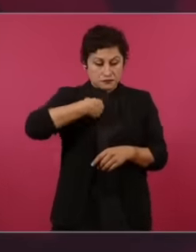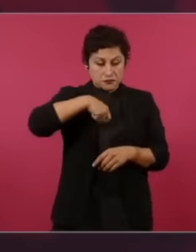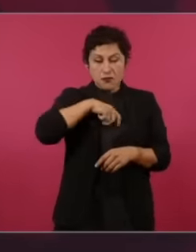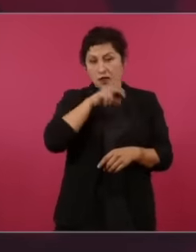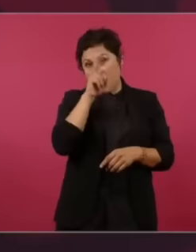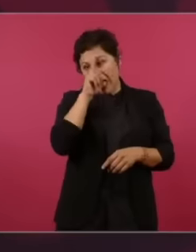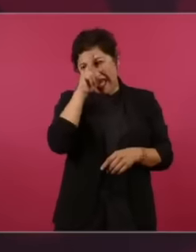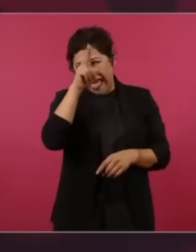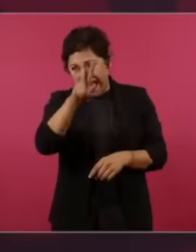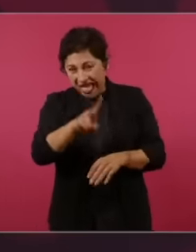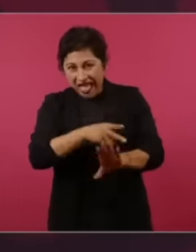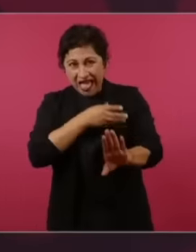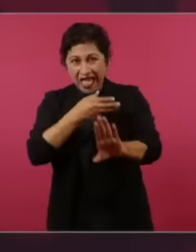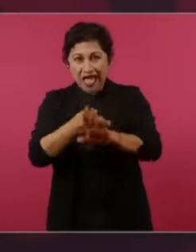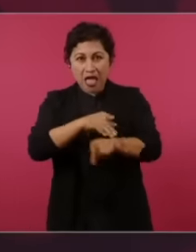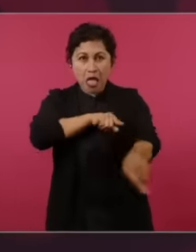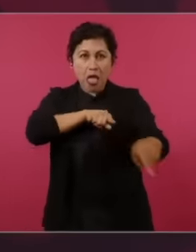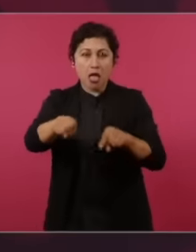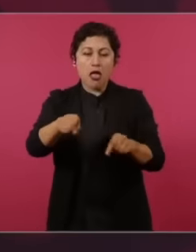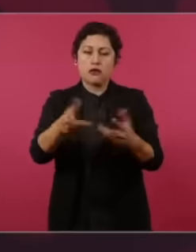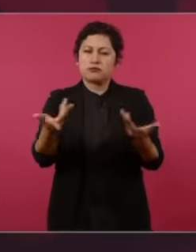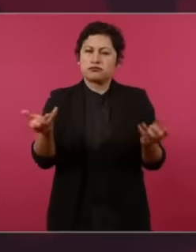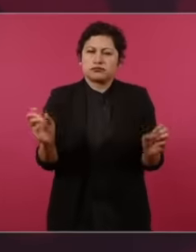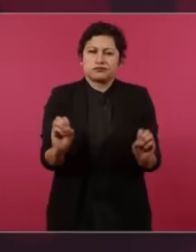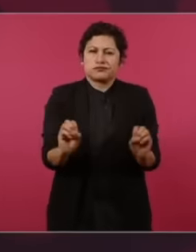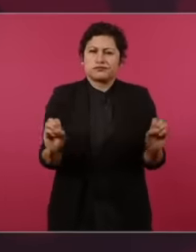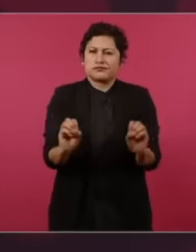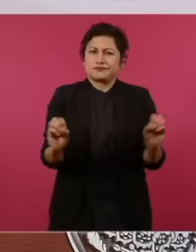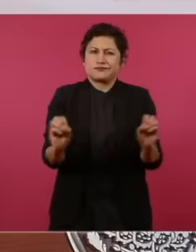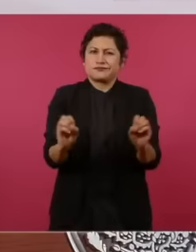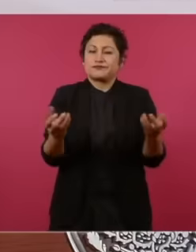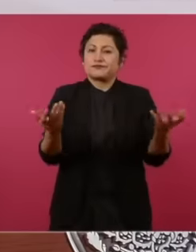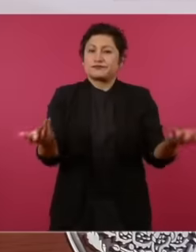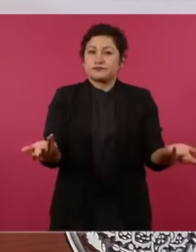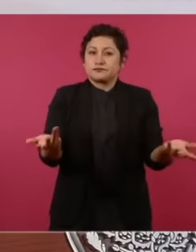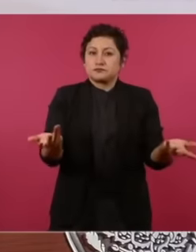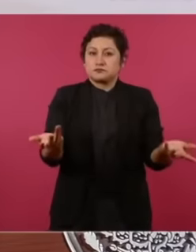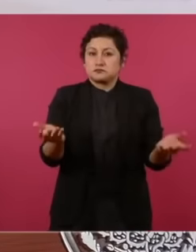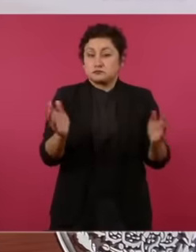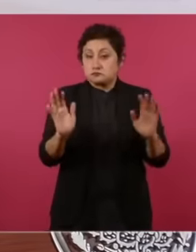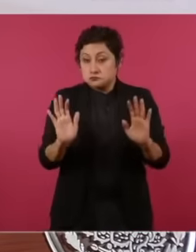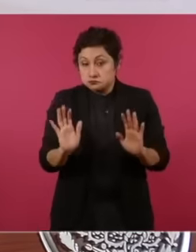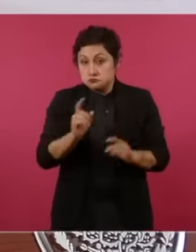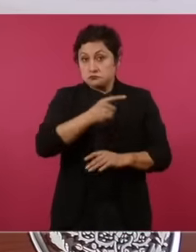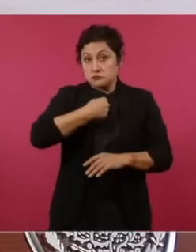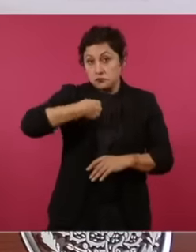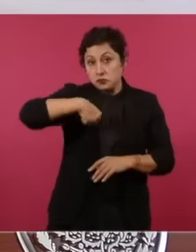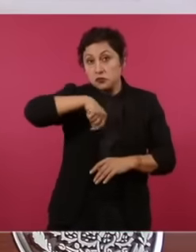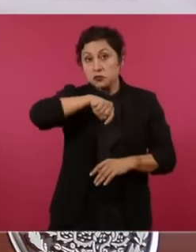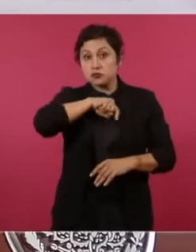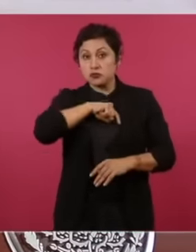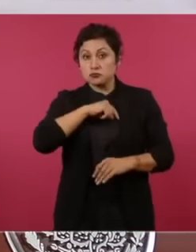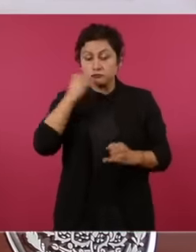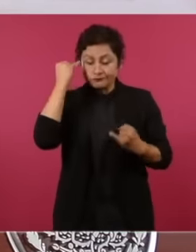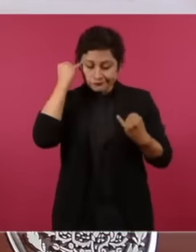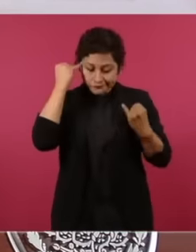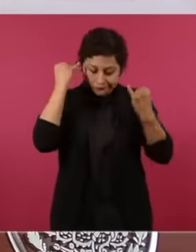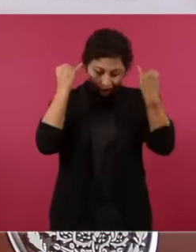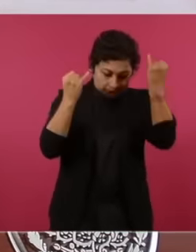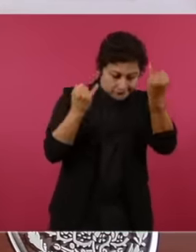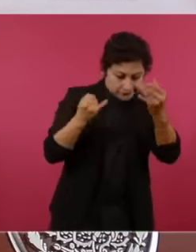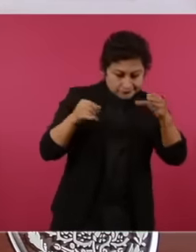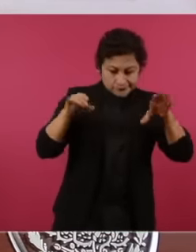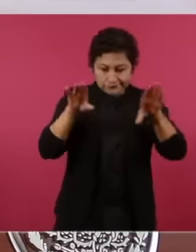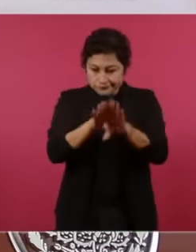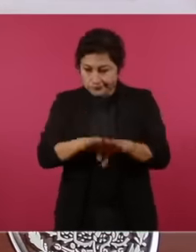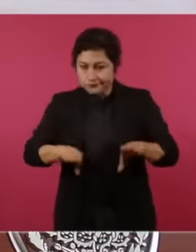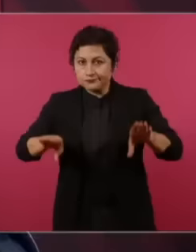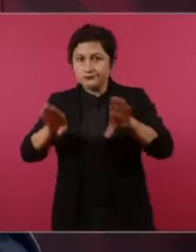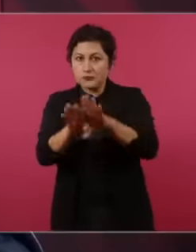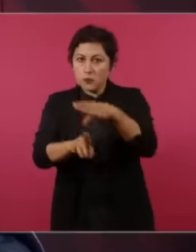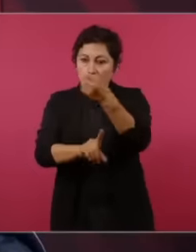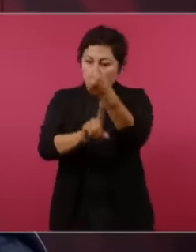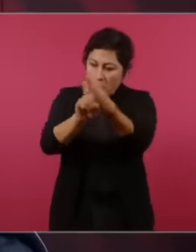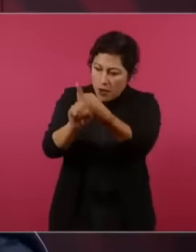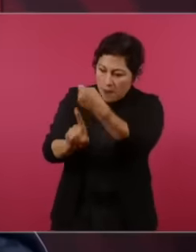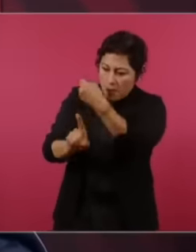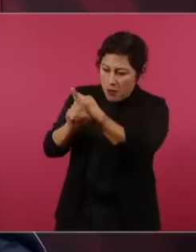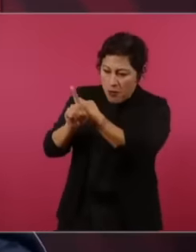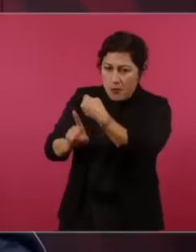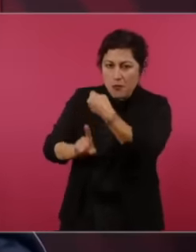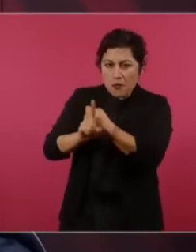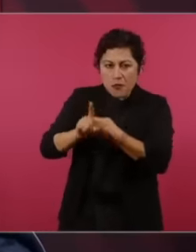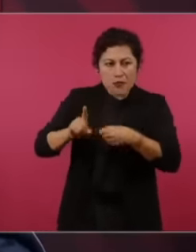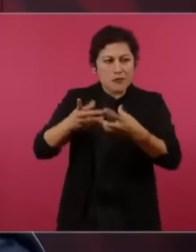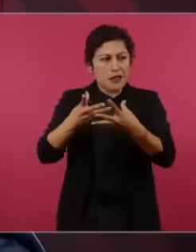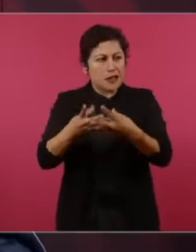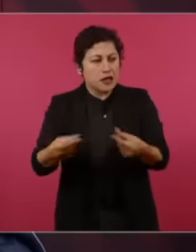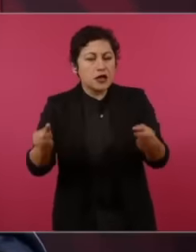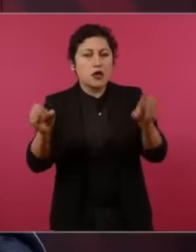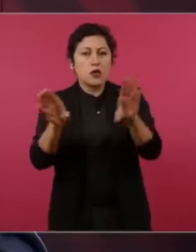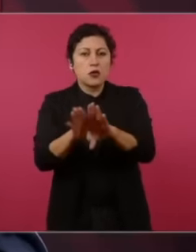We think that this is going to help a lot so that there is no impunity